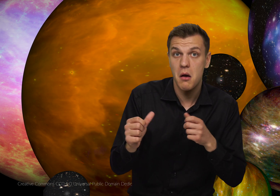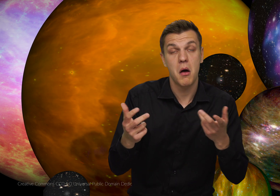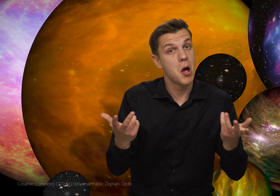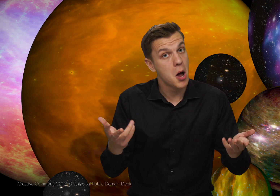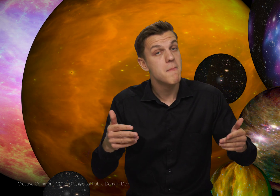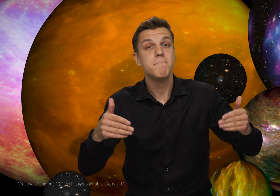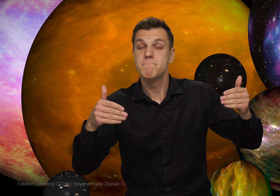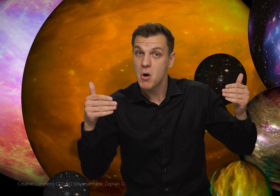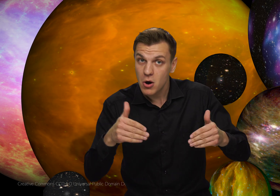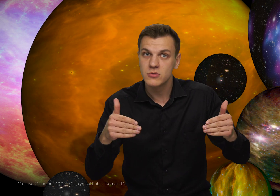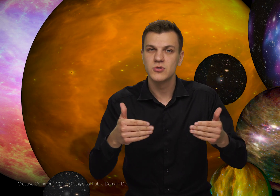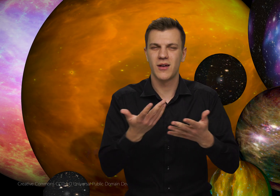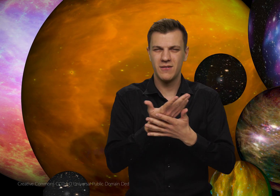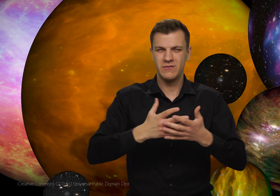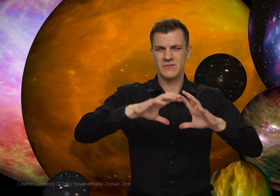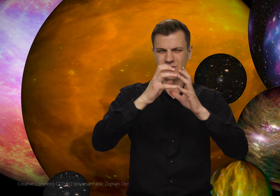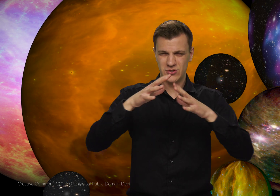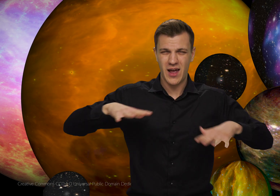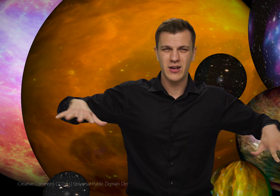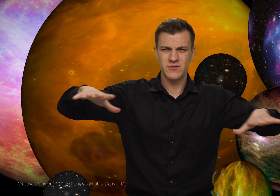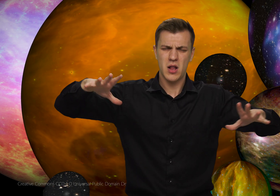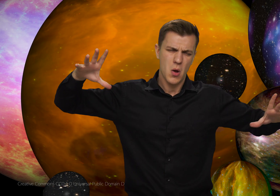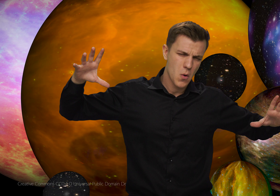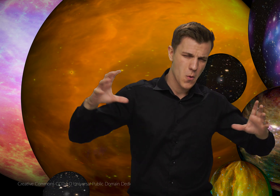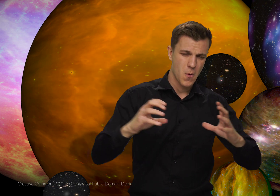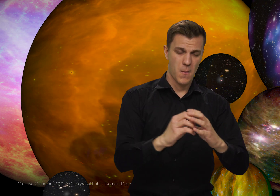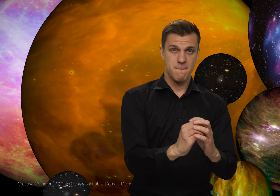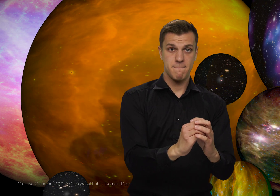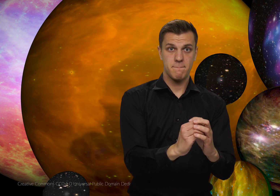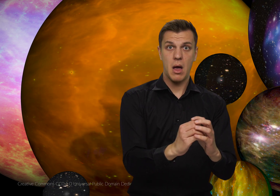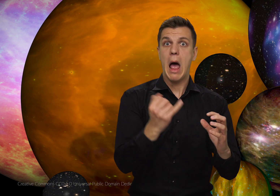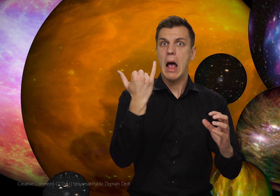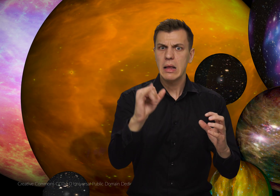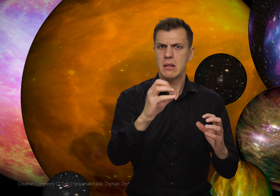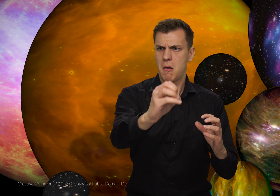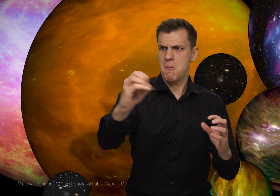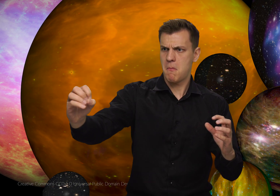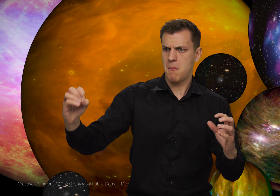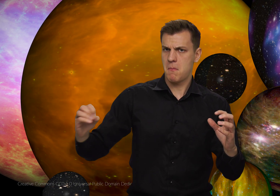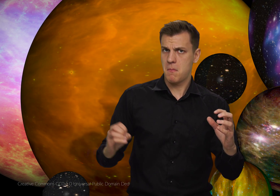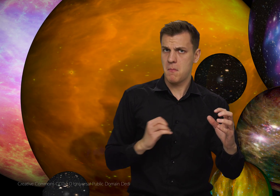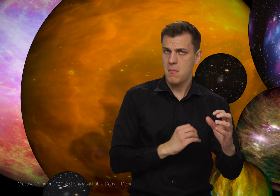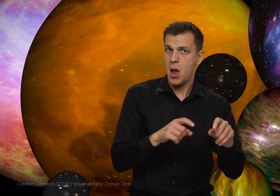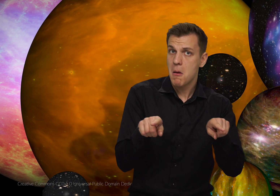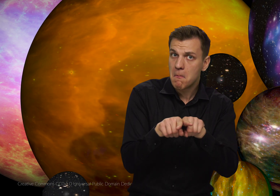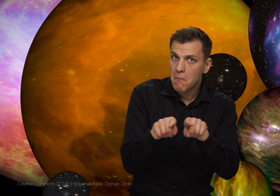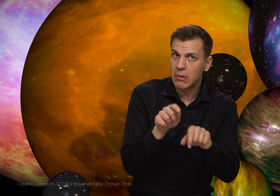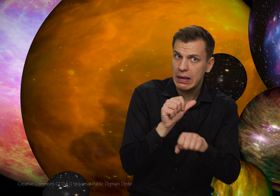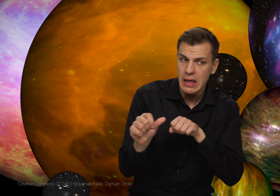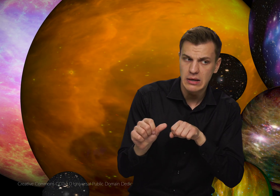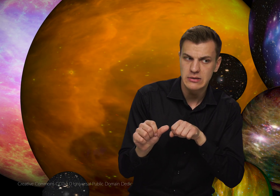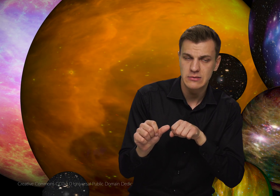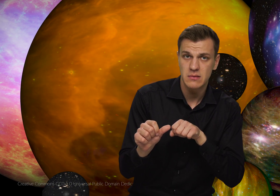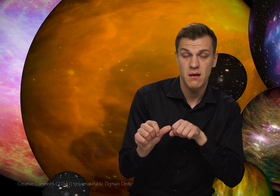that our universe is also just one of many universes.